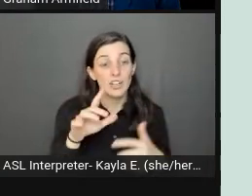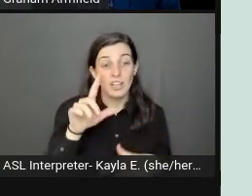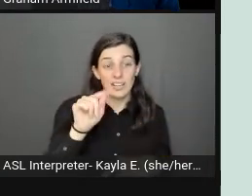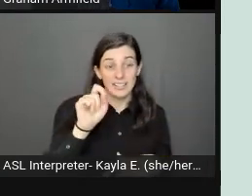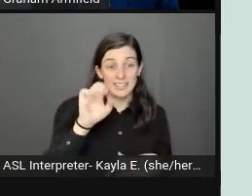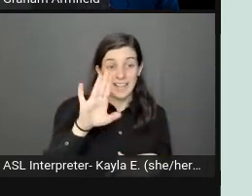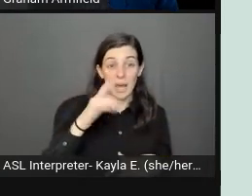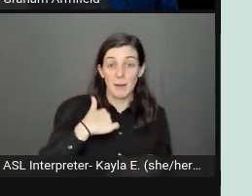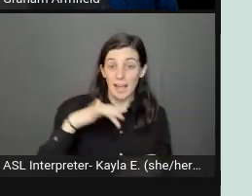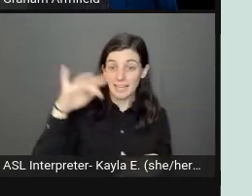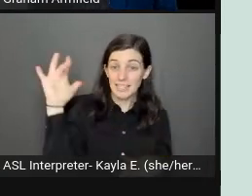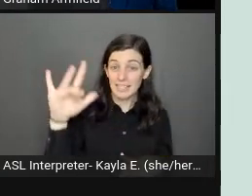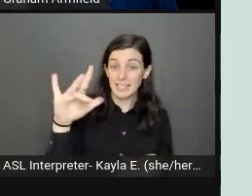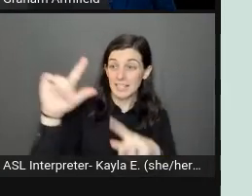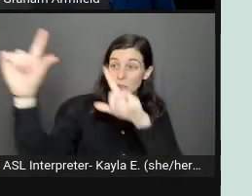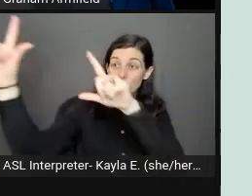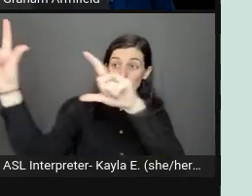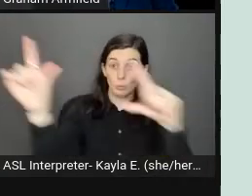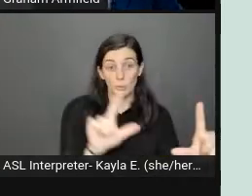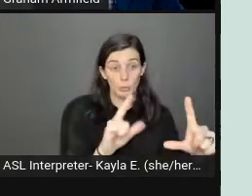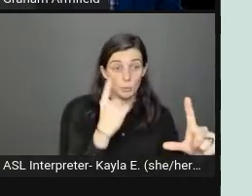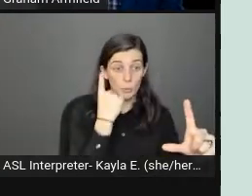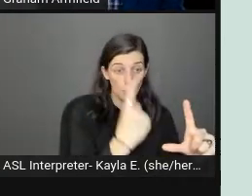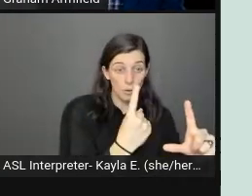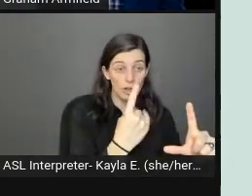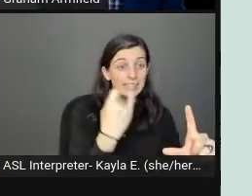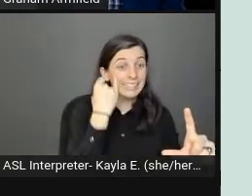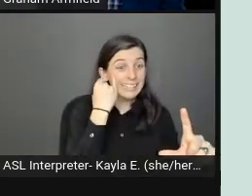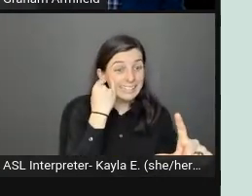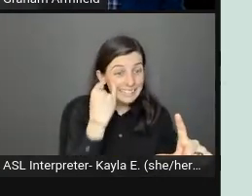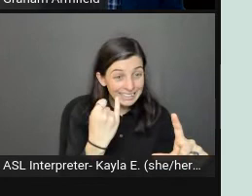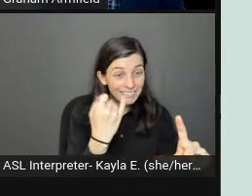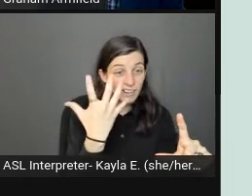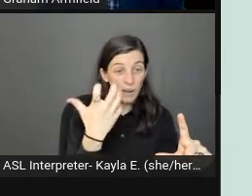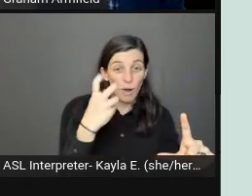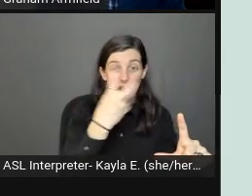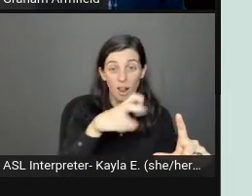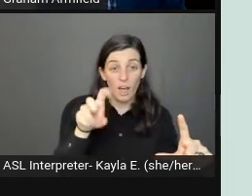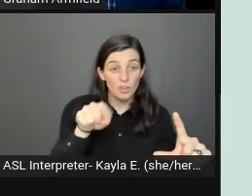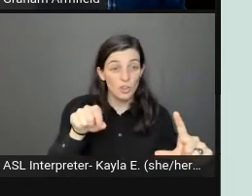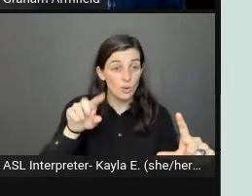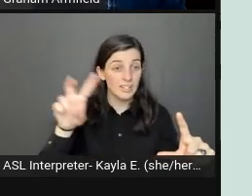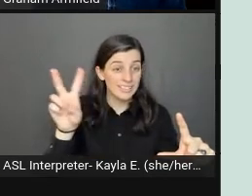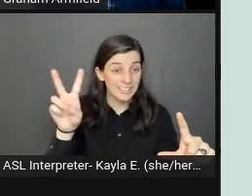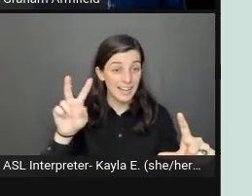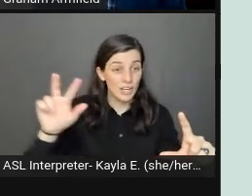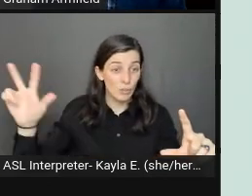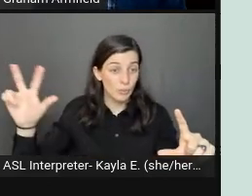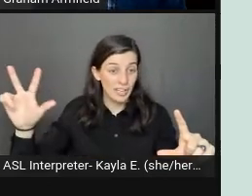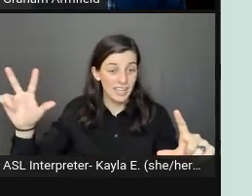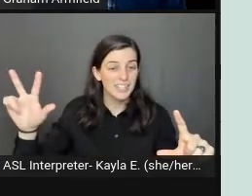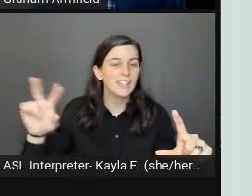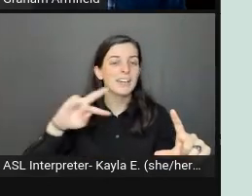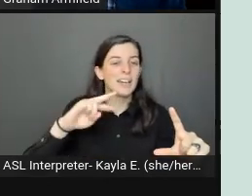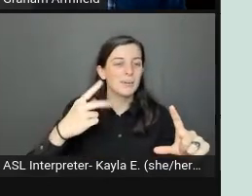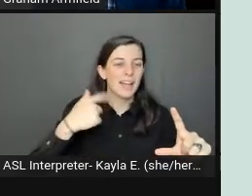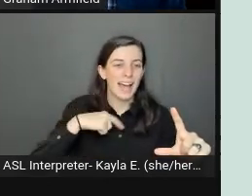If I want to move to any of the other tab headers using a keyboard, I will actually use the left and right arrow keys.